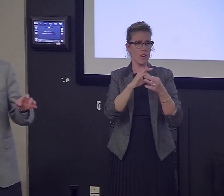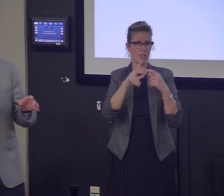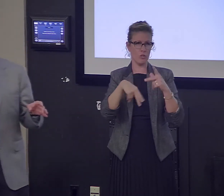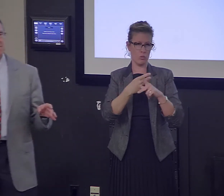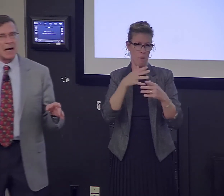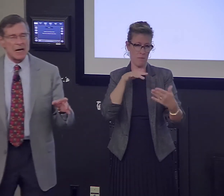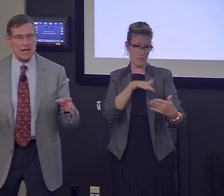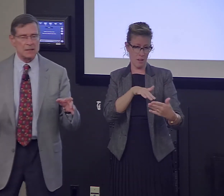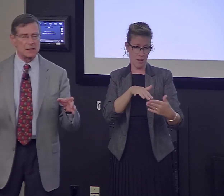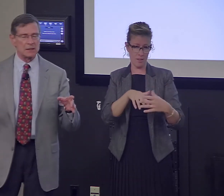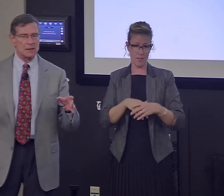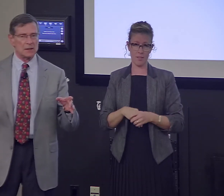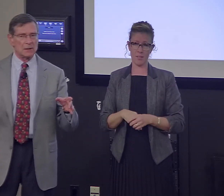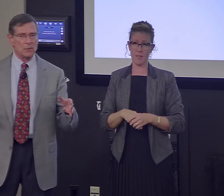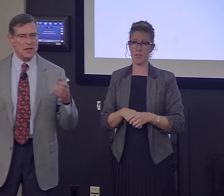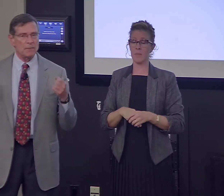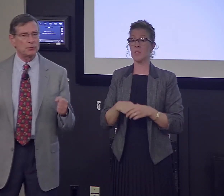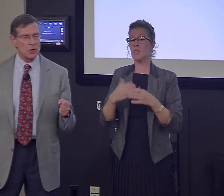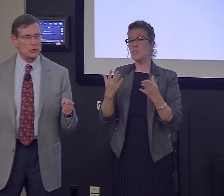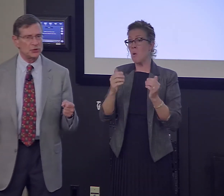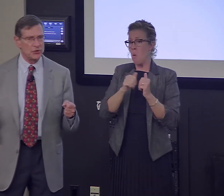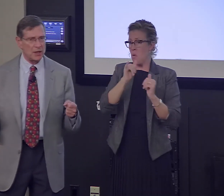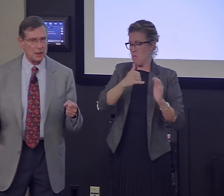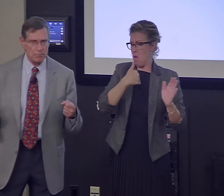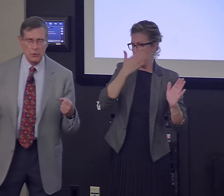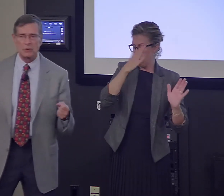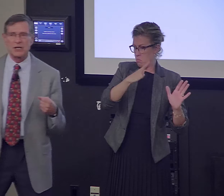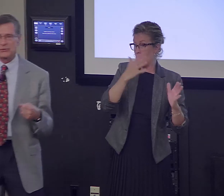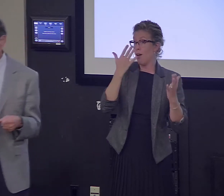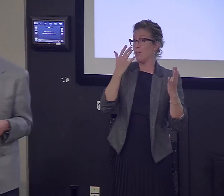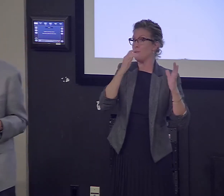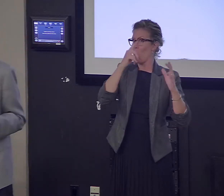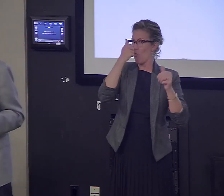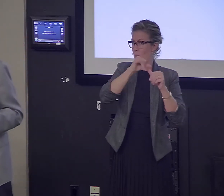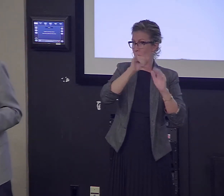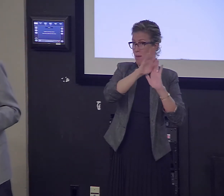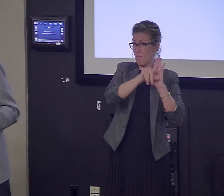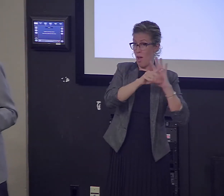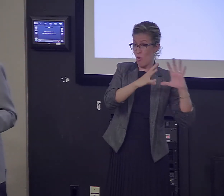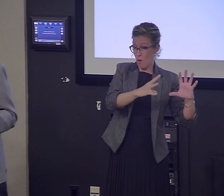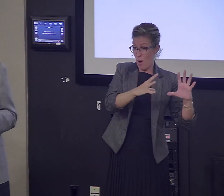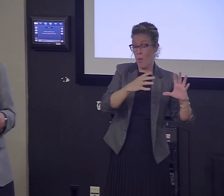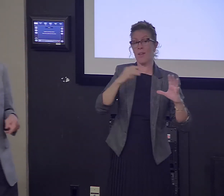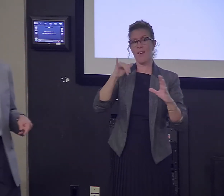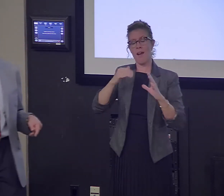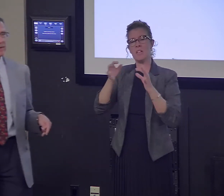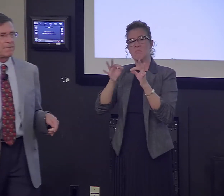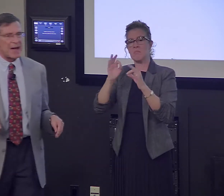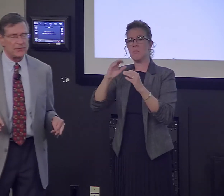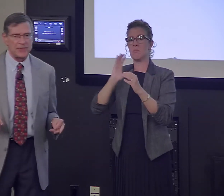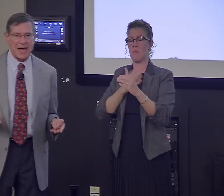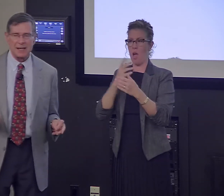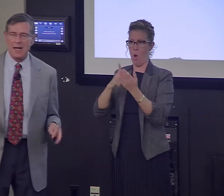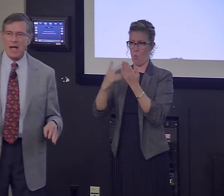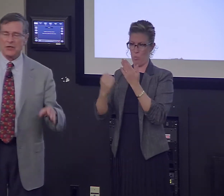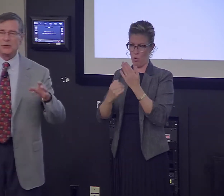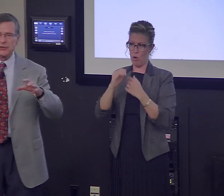So with that in mind we approach the Bucharest Early Intervention Project and let me tell you a little bit more about that.